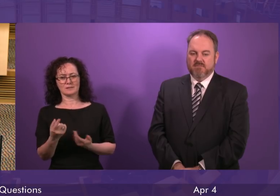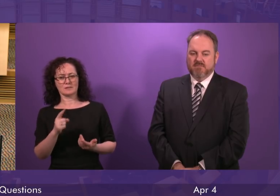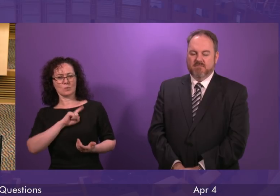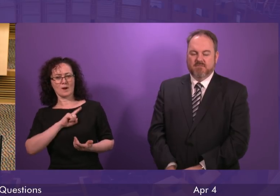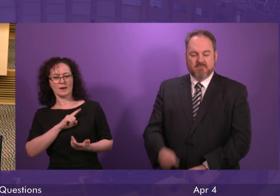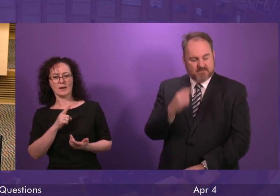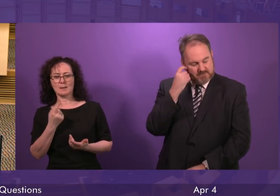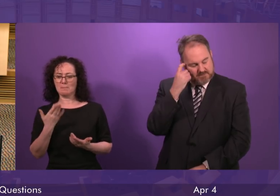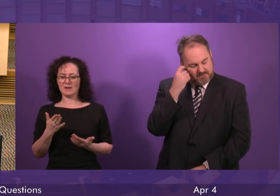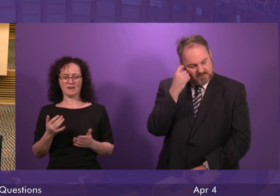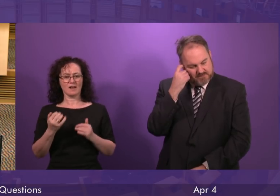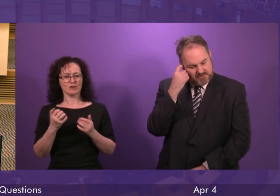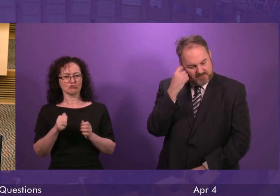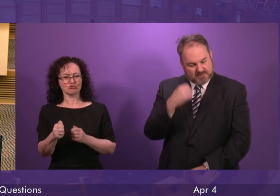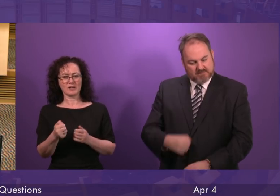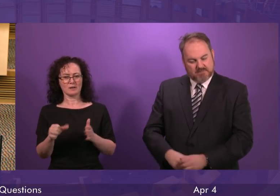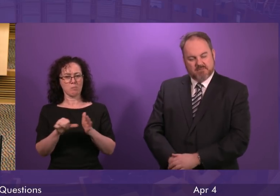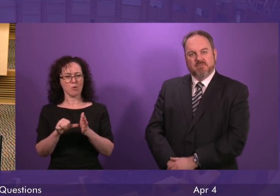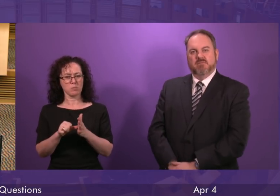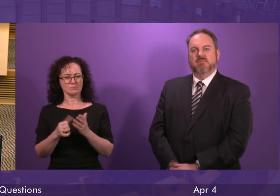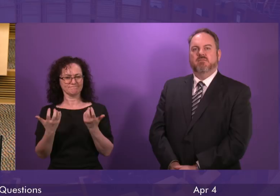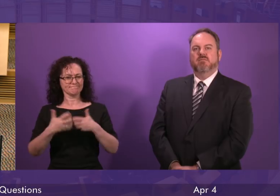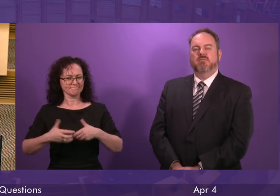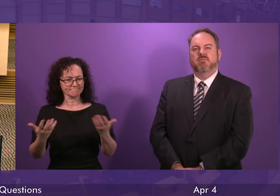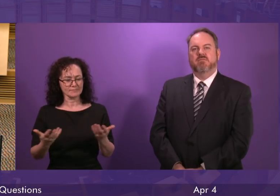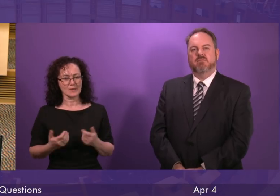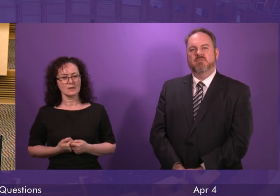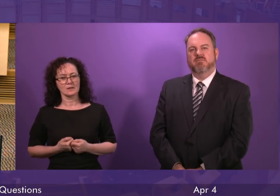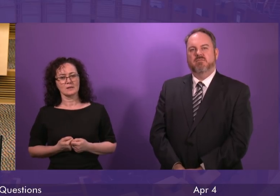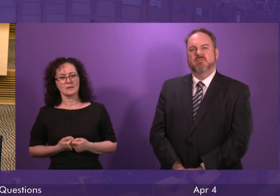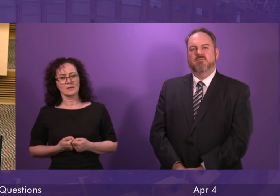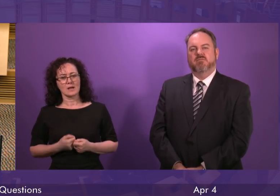I will reinforce to Mr Hynes and his colleagues the critical nature of providing a service